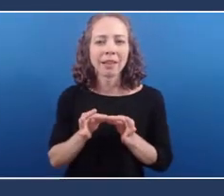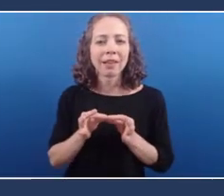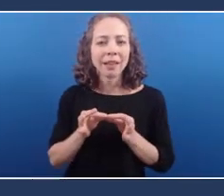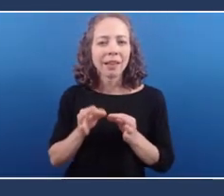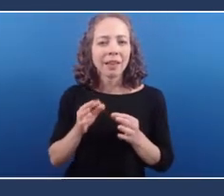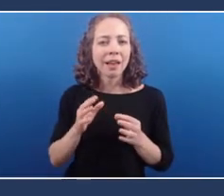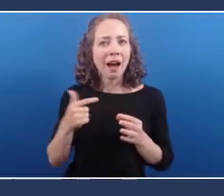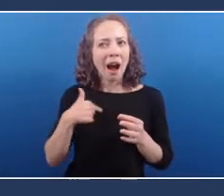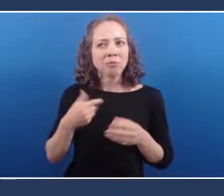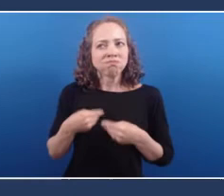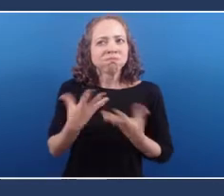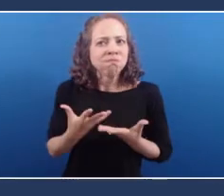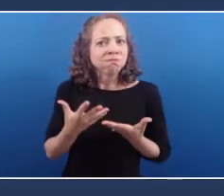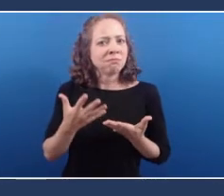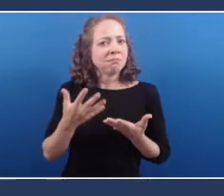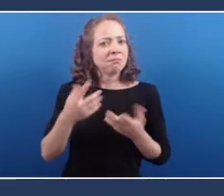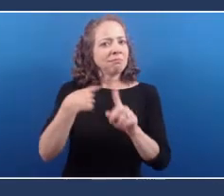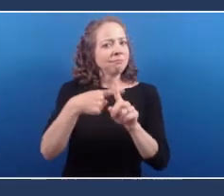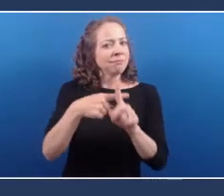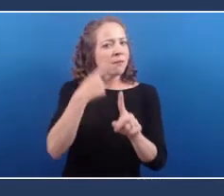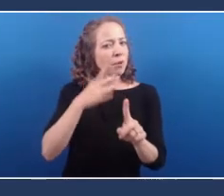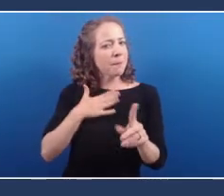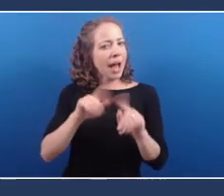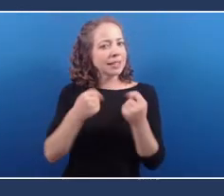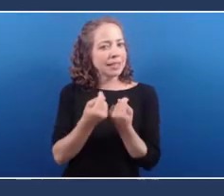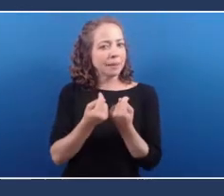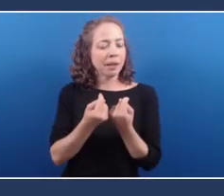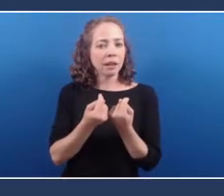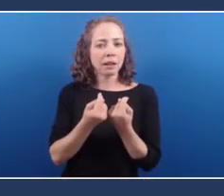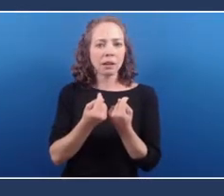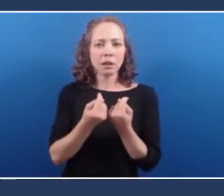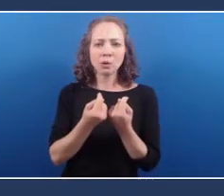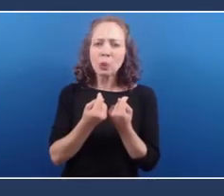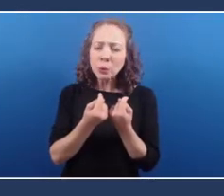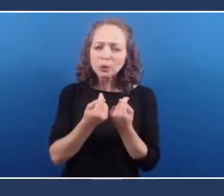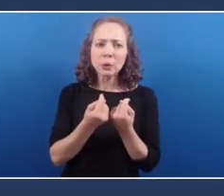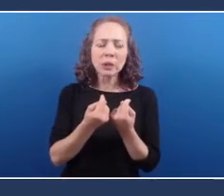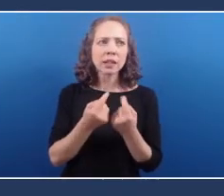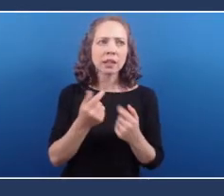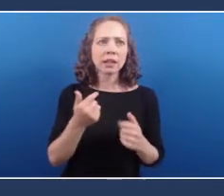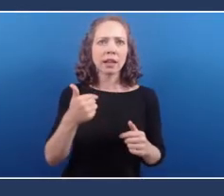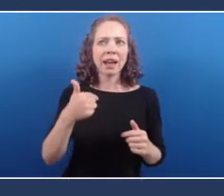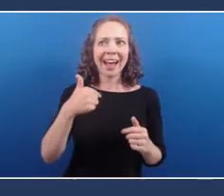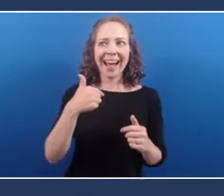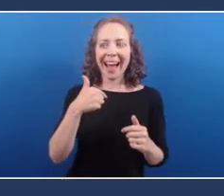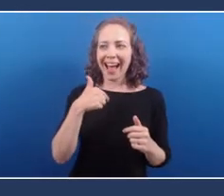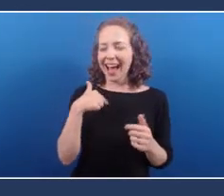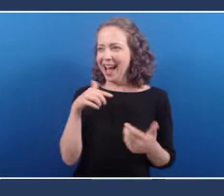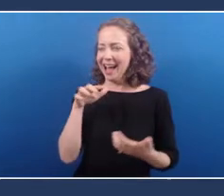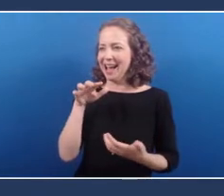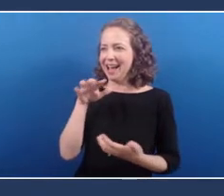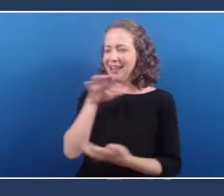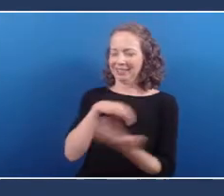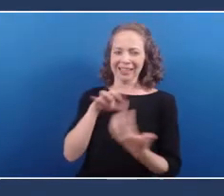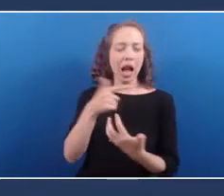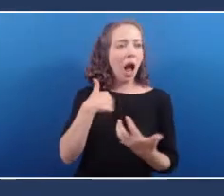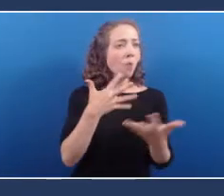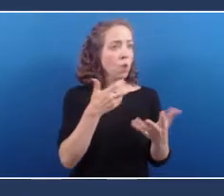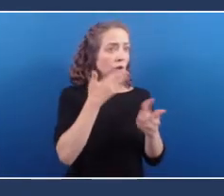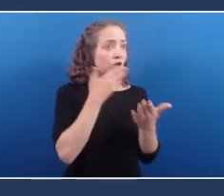And I had gotten confused trying, really focusing and having great impact through my work versus always being